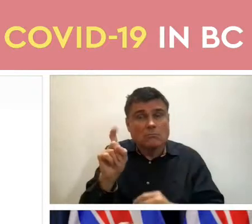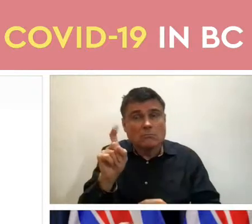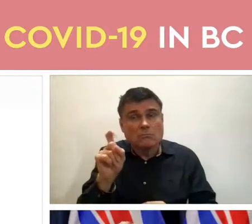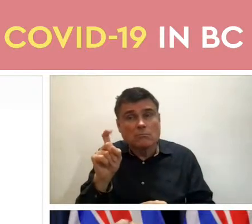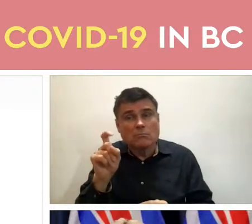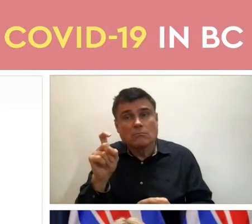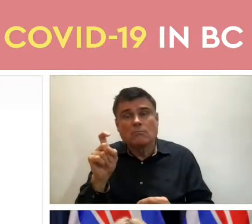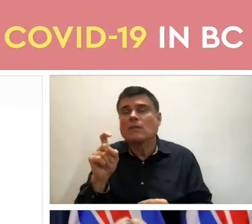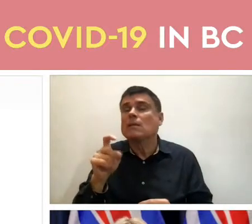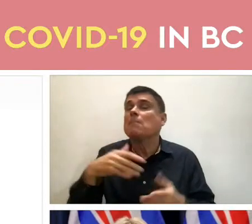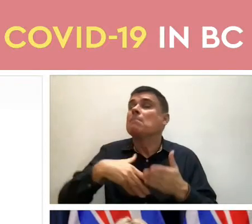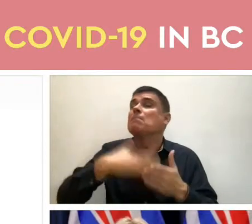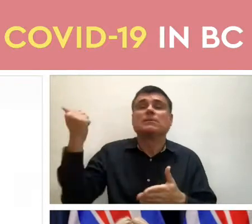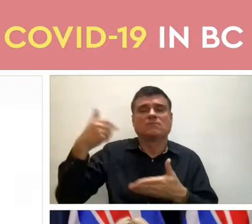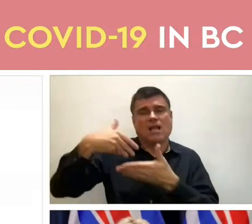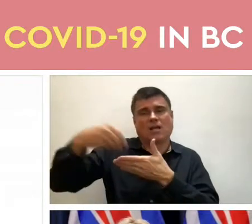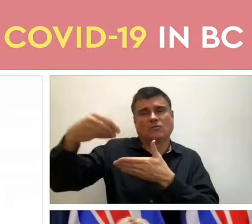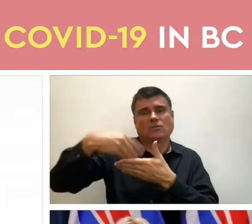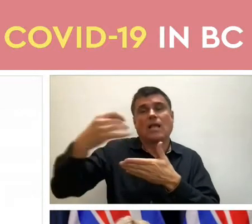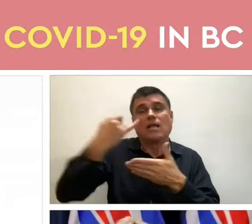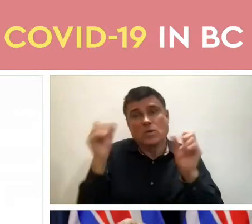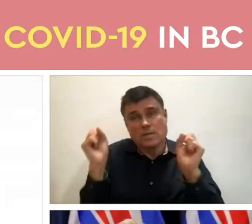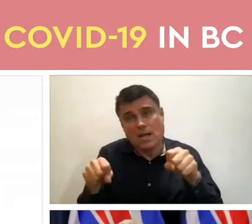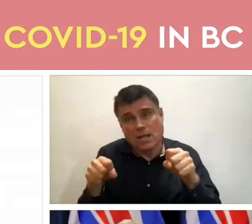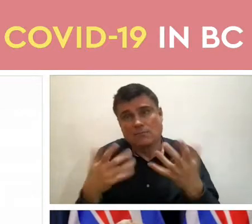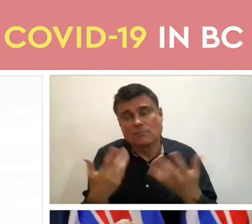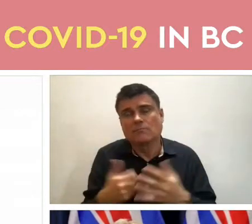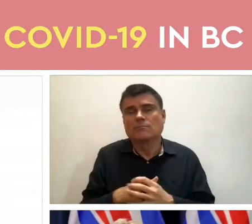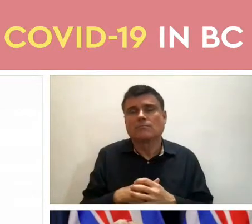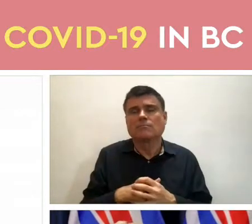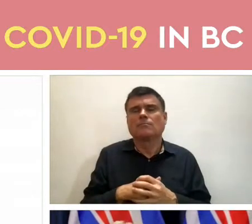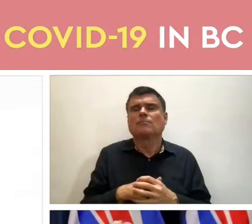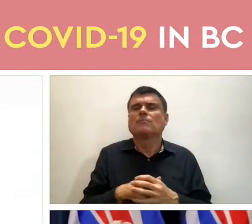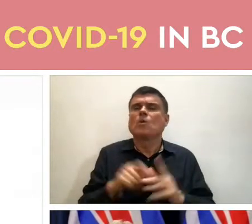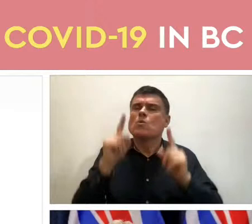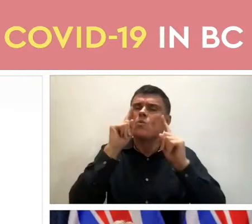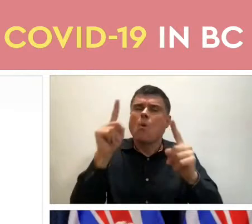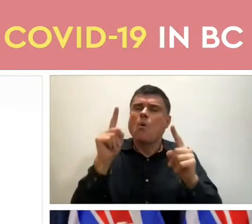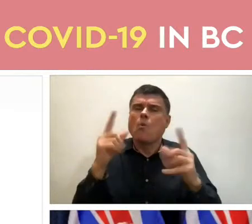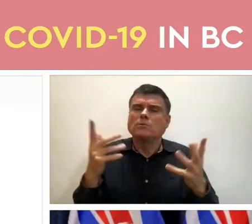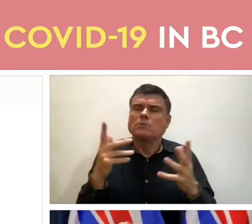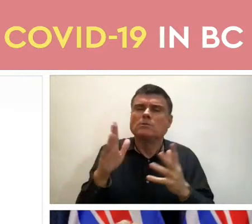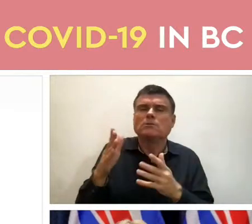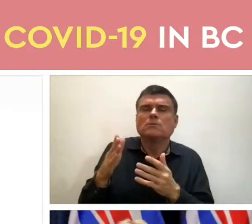Ensure that you have all of the layers of protection in place.